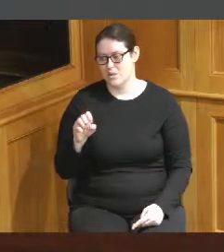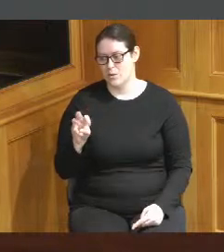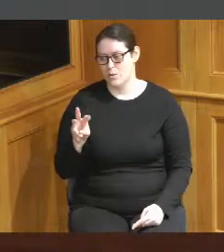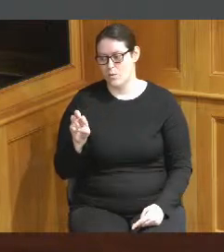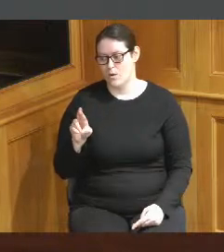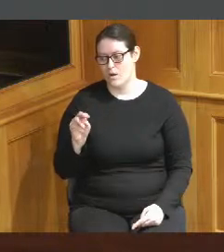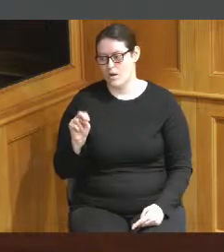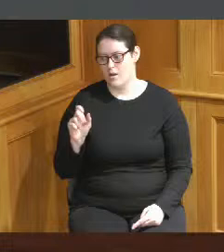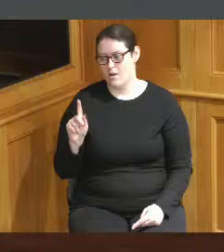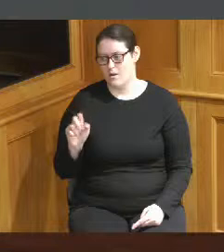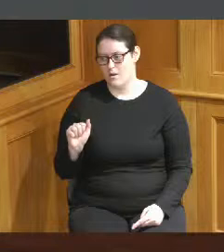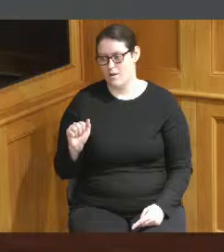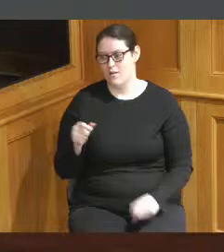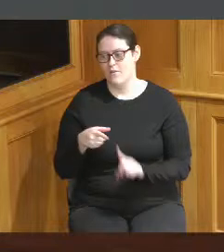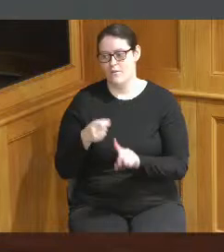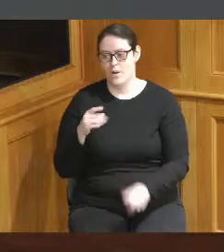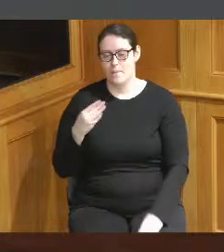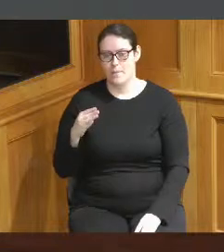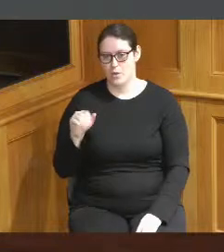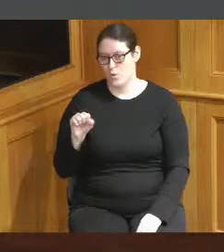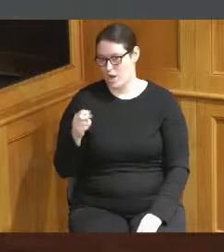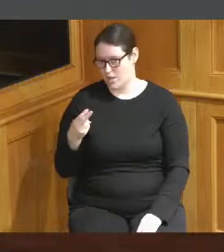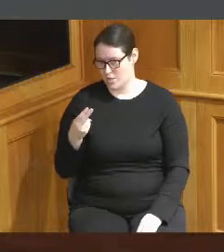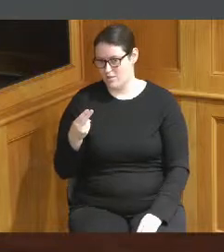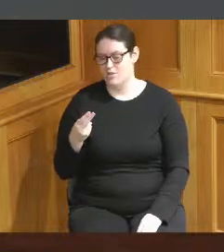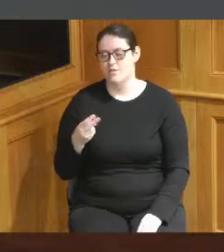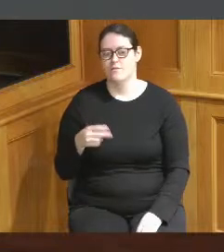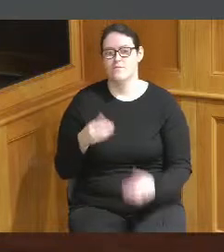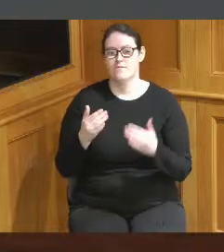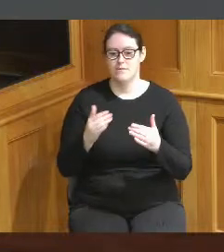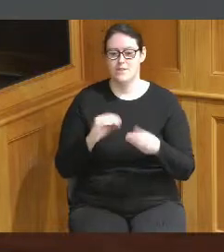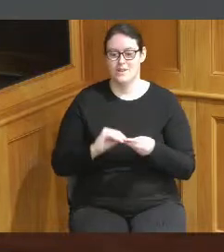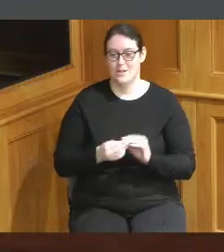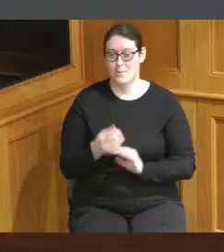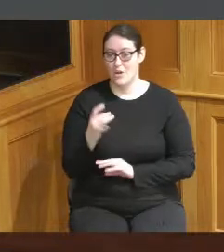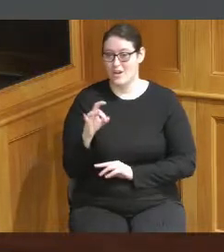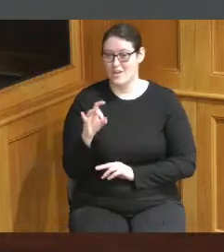they've gotten the grades they've gone to school they've done the homework they passed the test